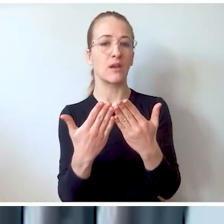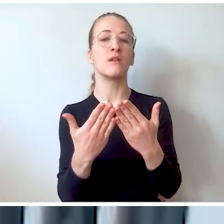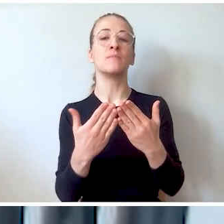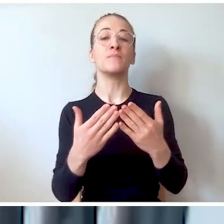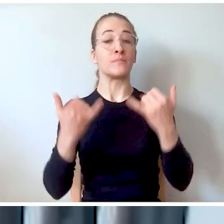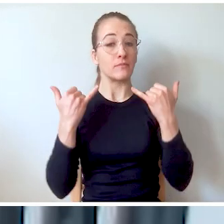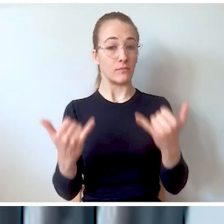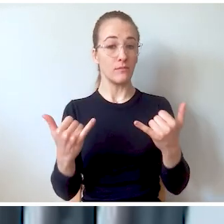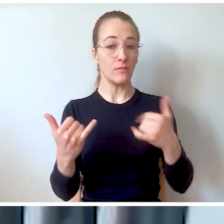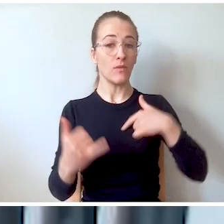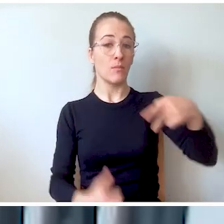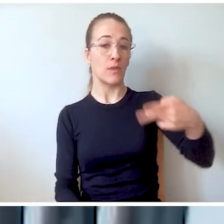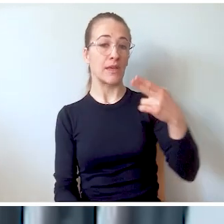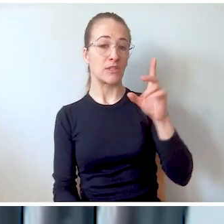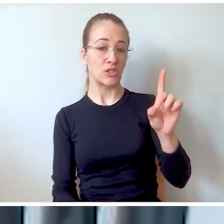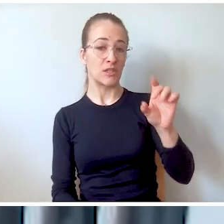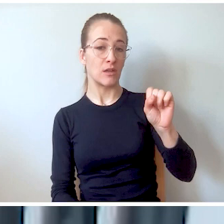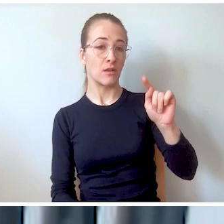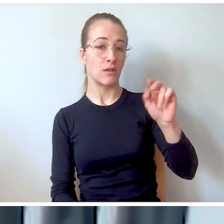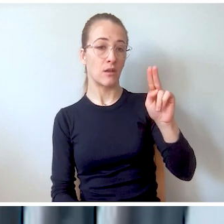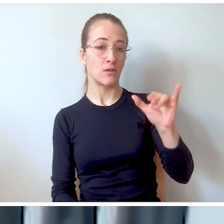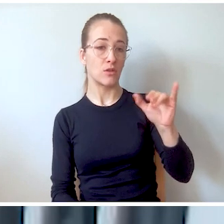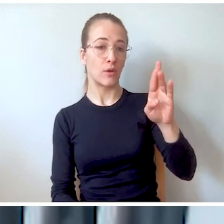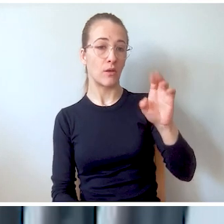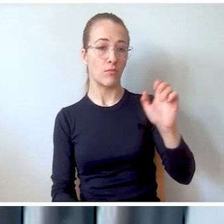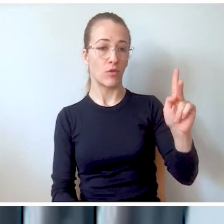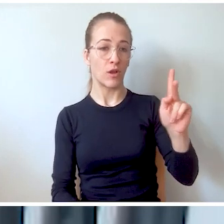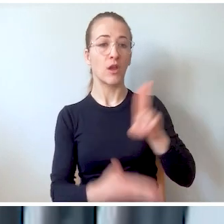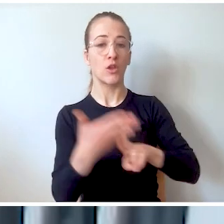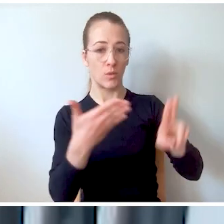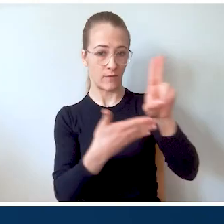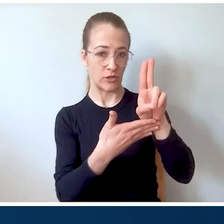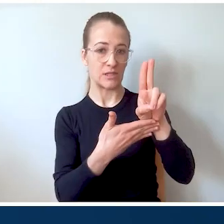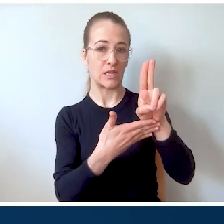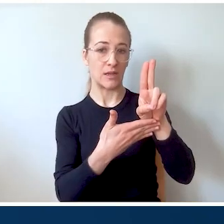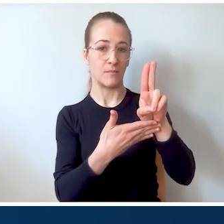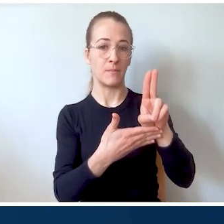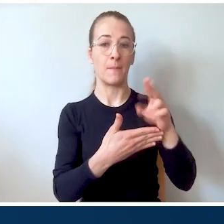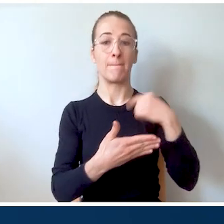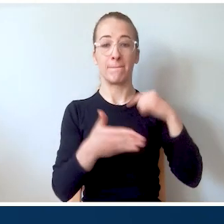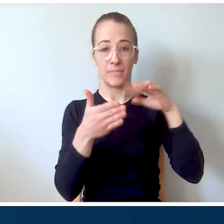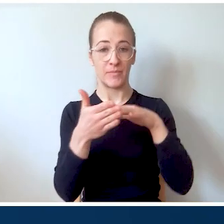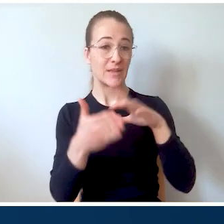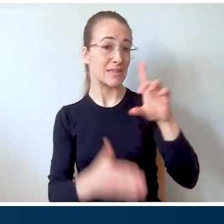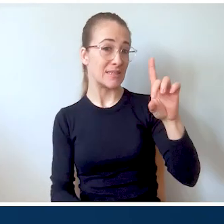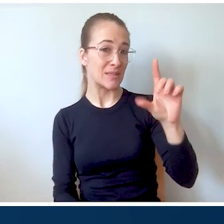And now, I am a PhD at Stony Brook University. And I study disability,